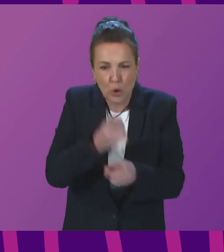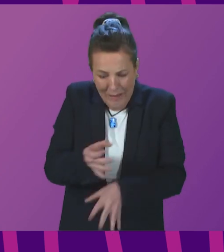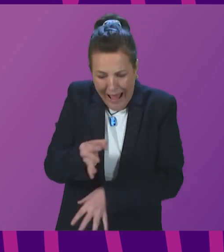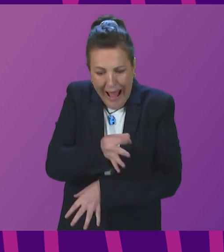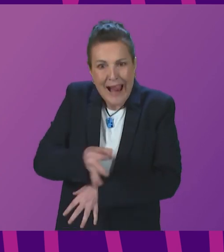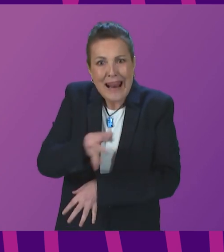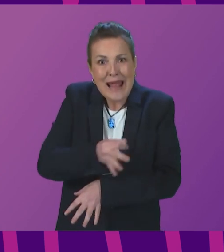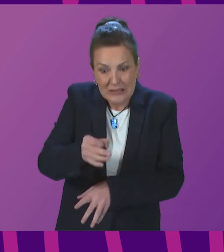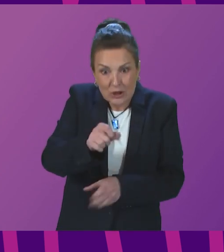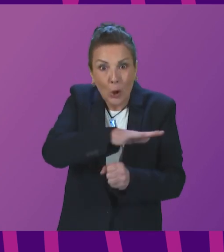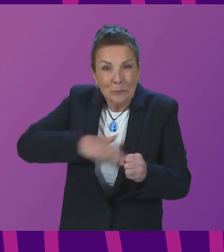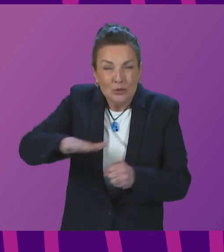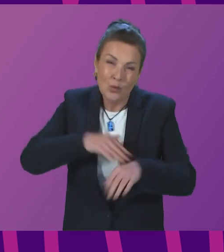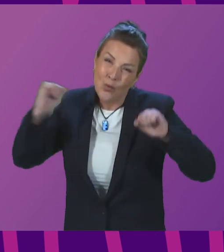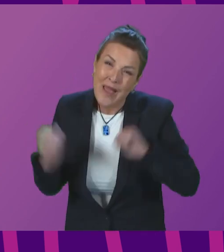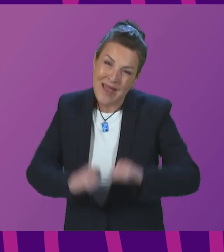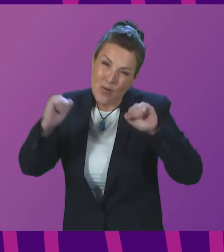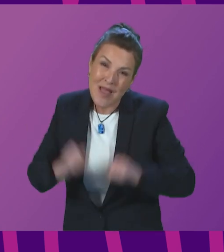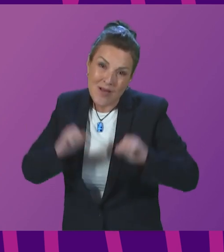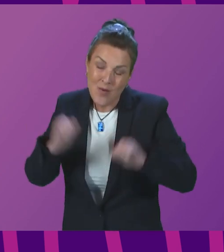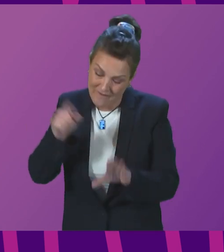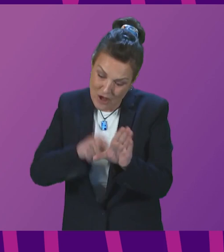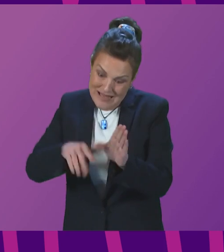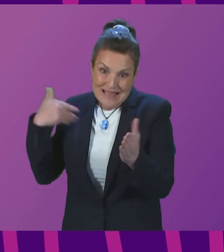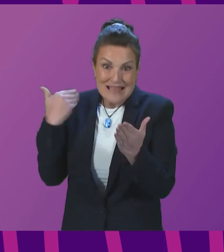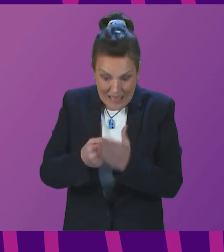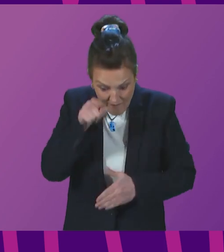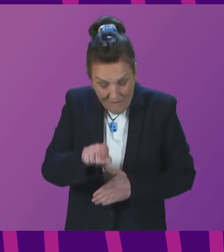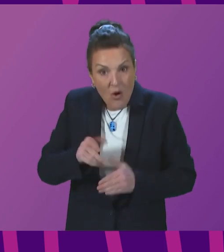communities that have been waiting for years for those lifeline services.